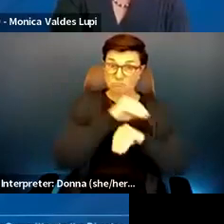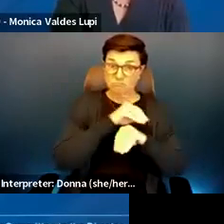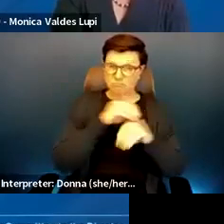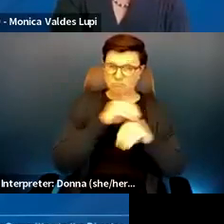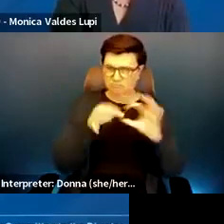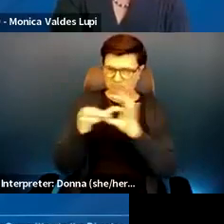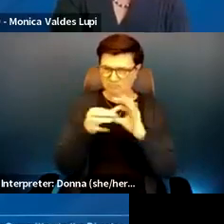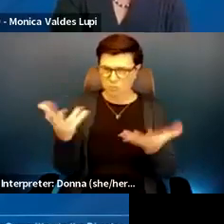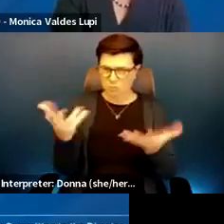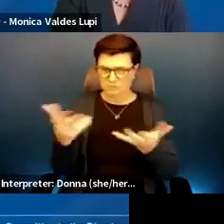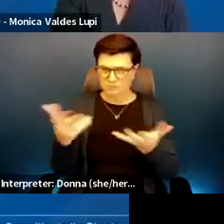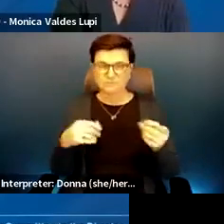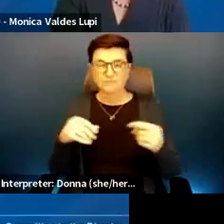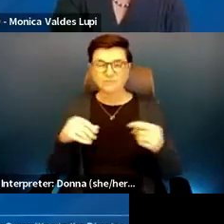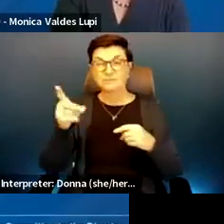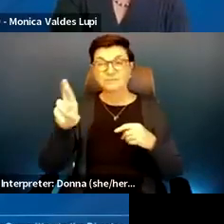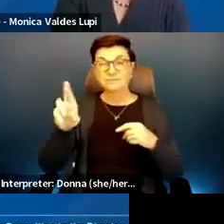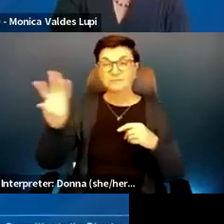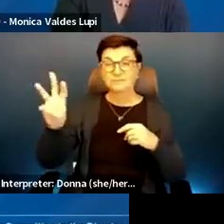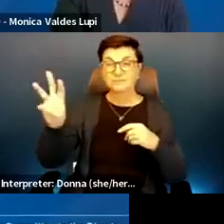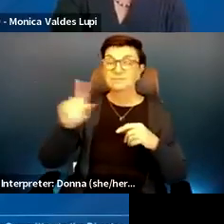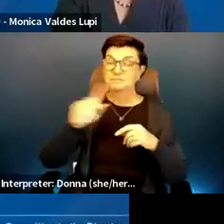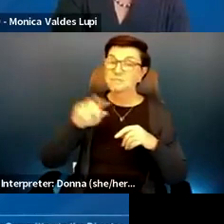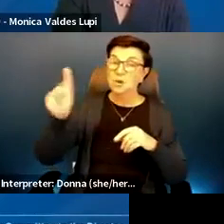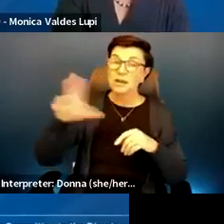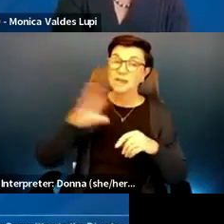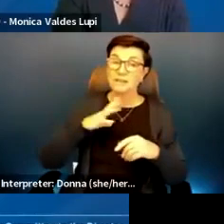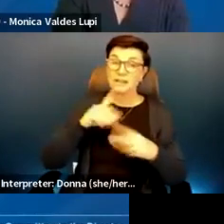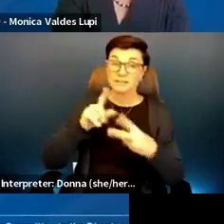or the second one first, which I think is easy. That is the data modernization effort.